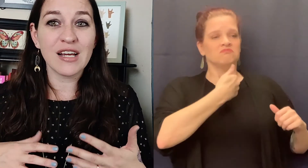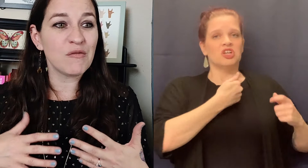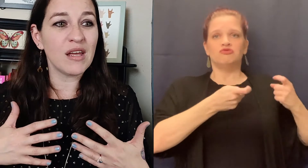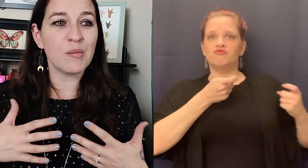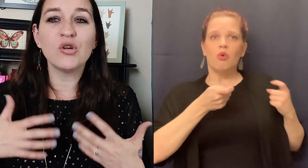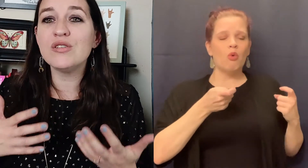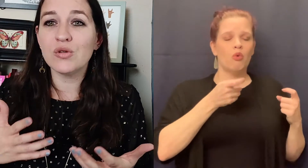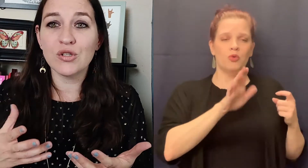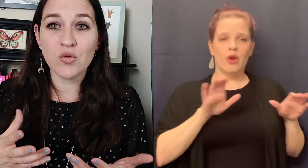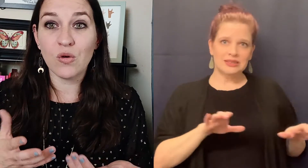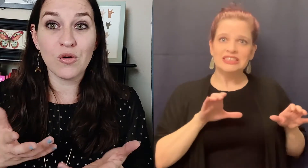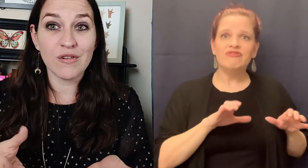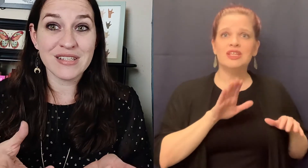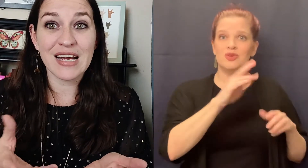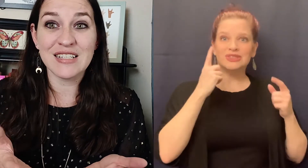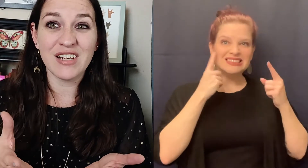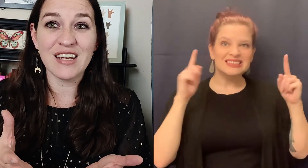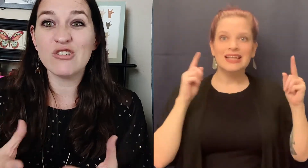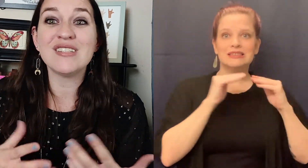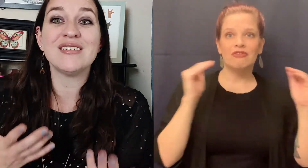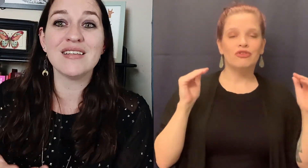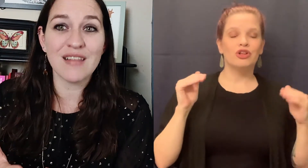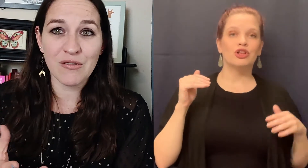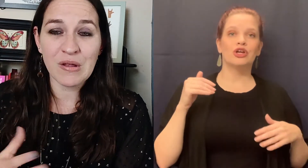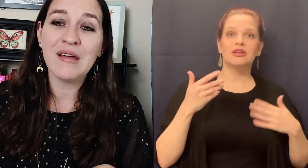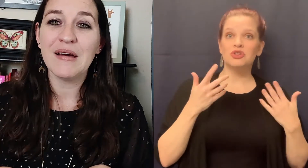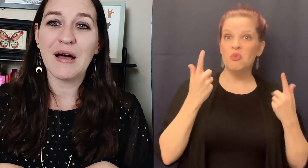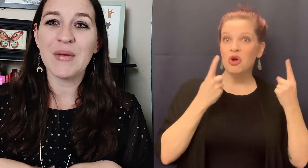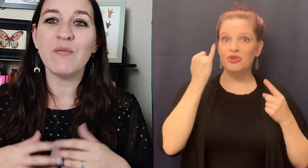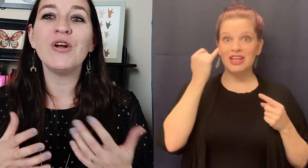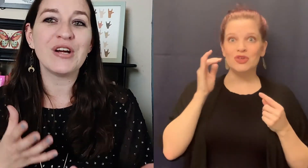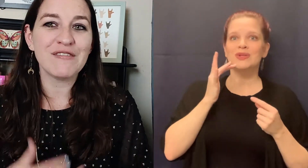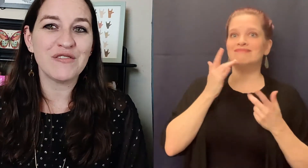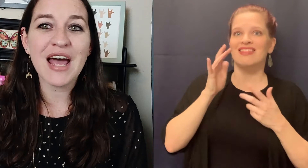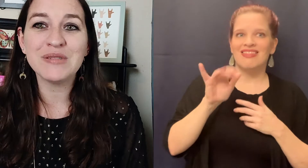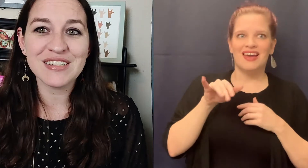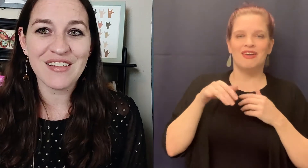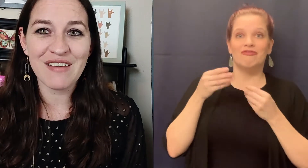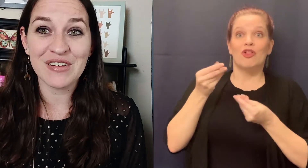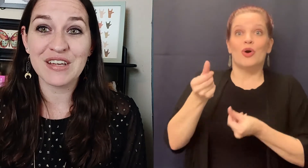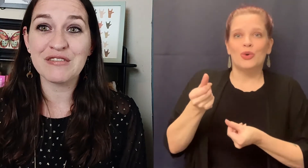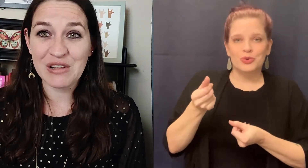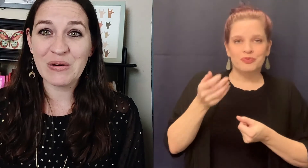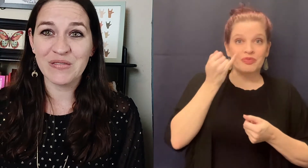of personal control over this activity in your success level and wondering if you've tapped into that feeling of flow.